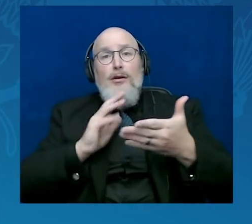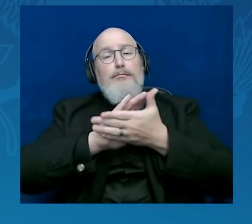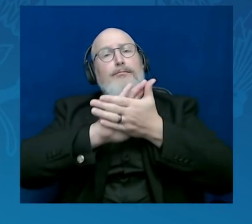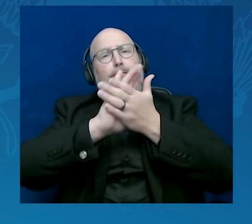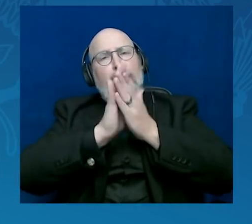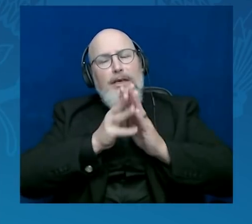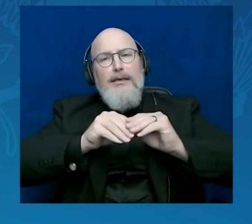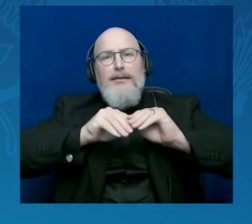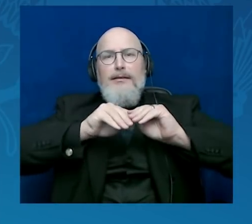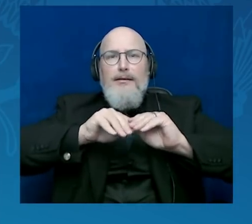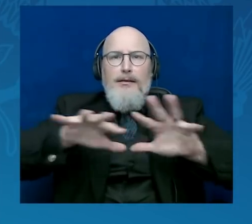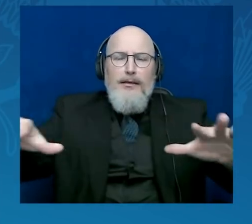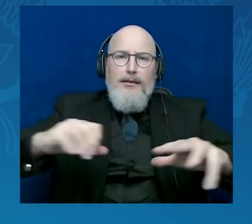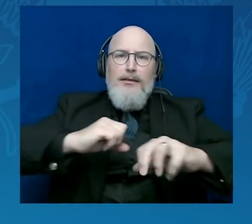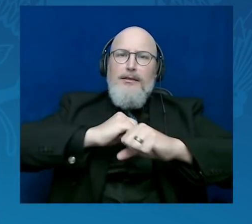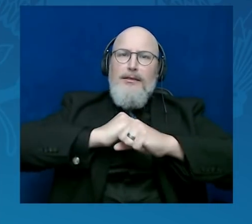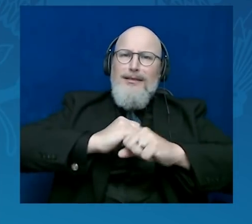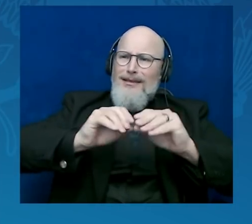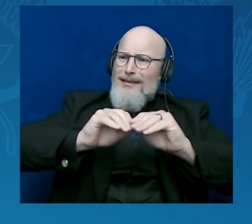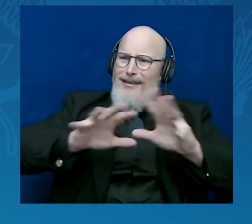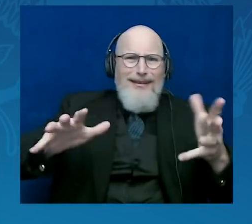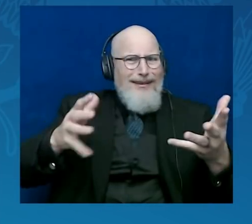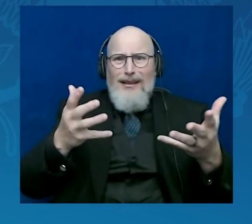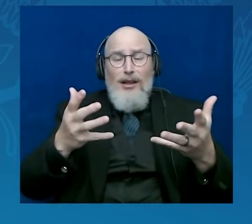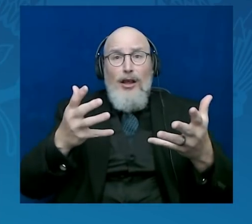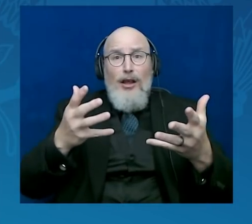The backbone of this, of course, is NATO --